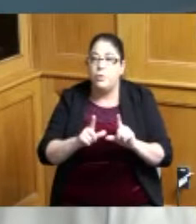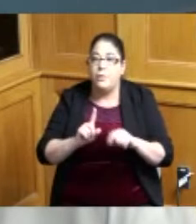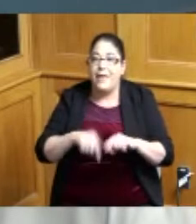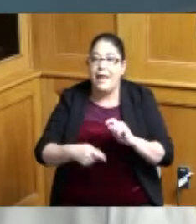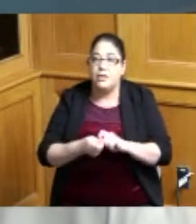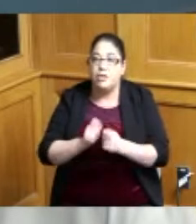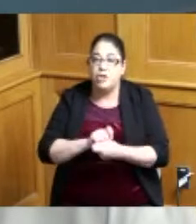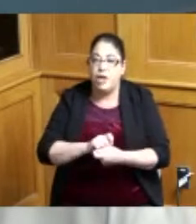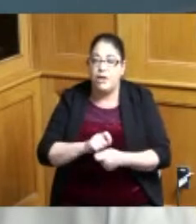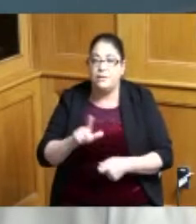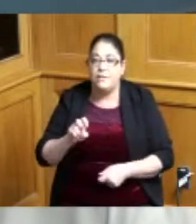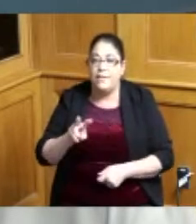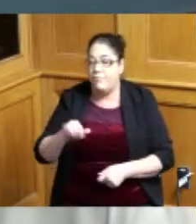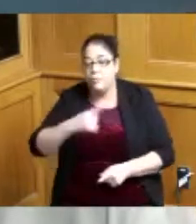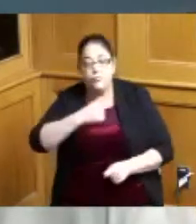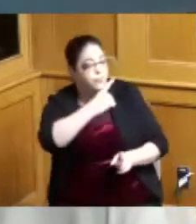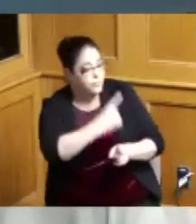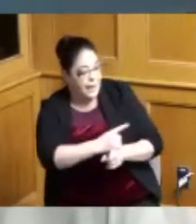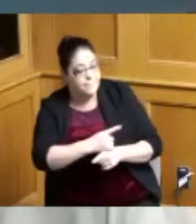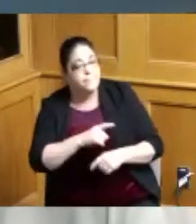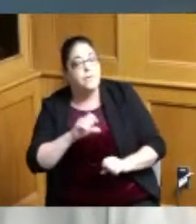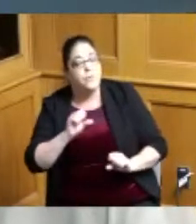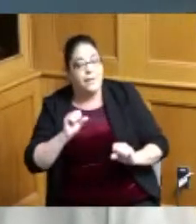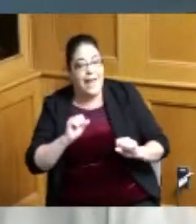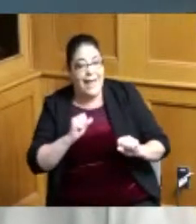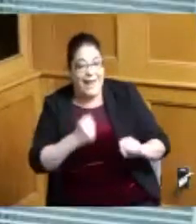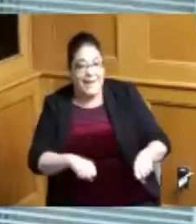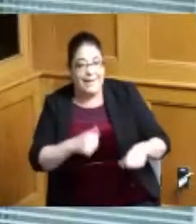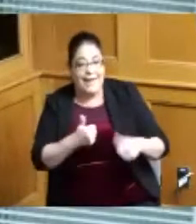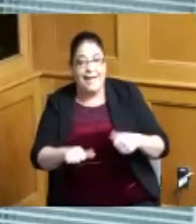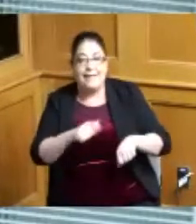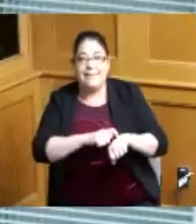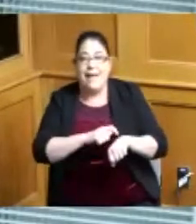correct you cannot change well you can't if you anytime you change the ballot language it would